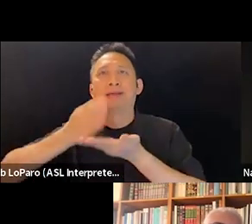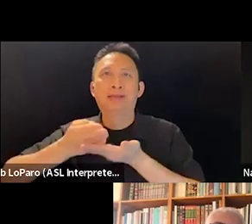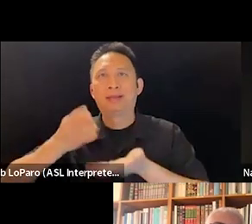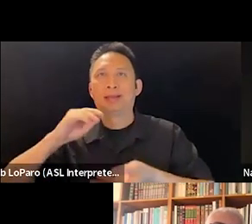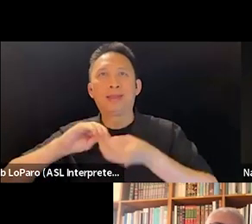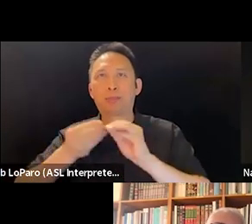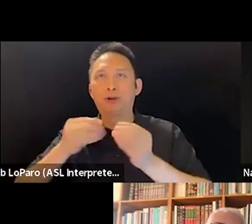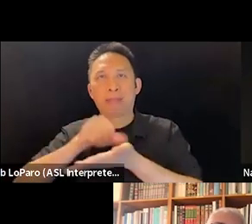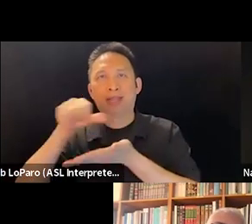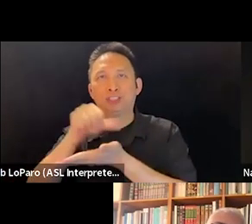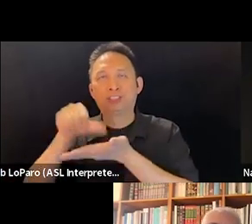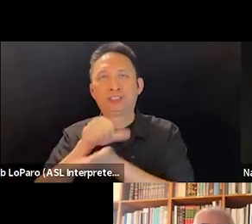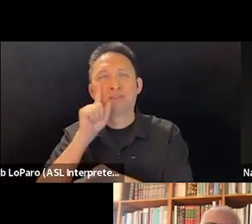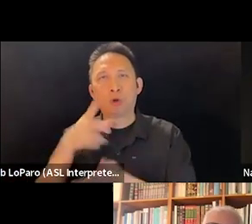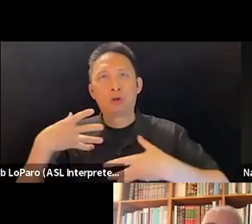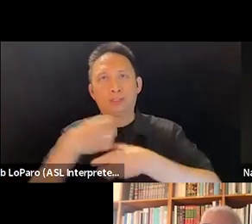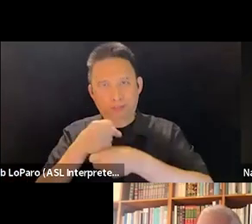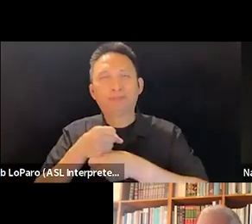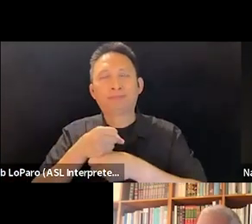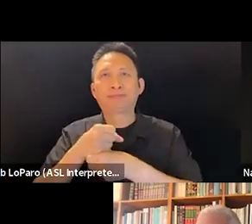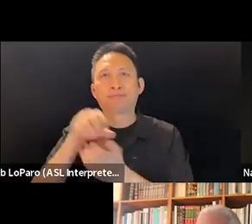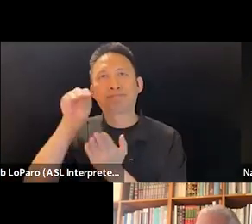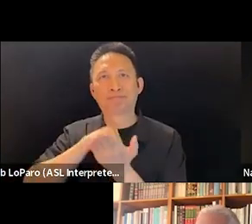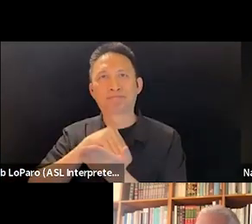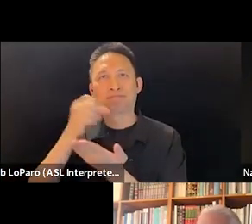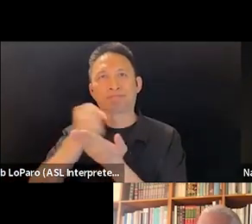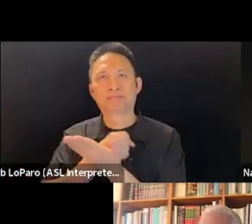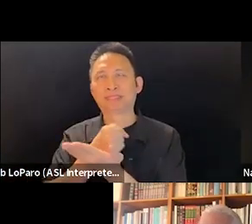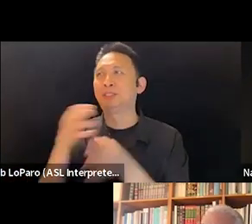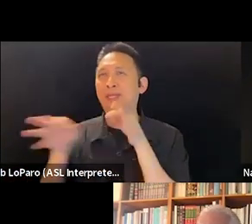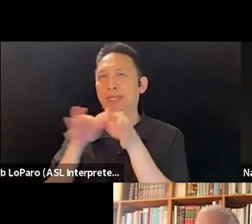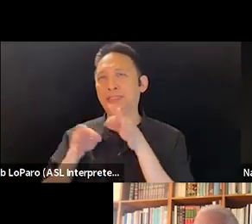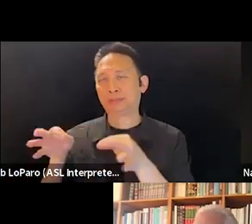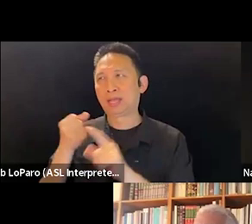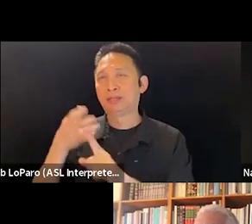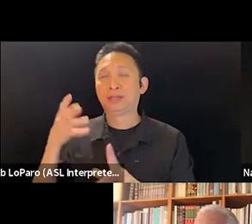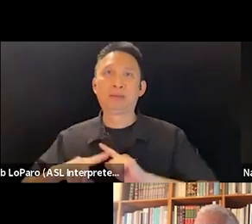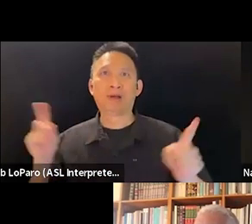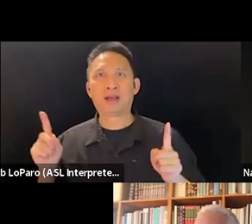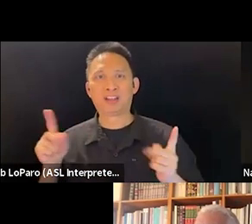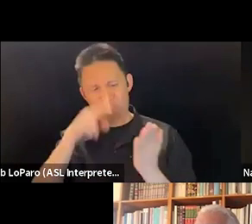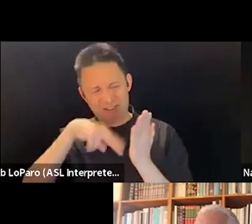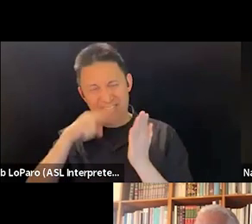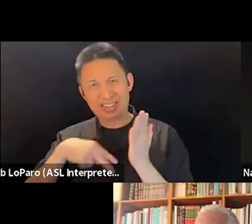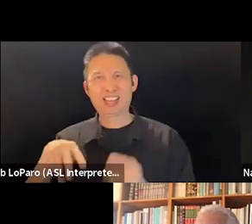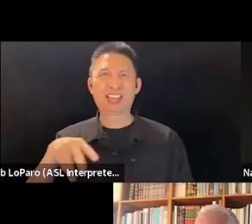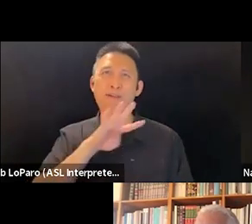that you are totally exhausted after reading 50 or 40 pages about the film.